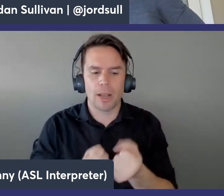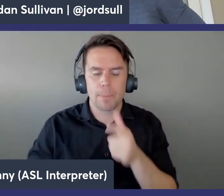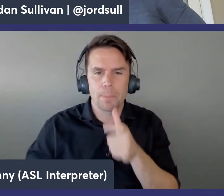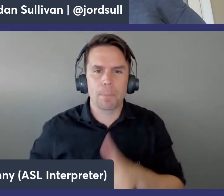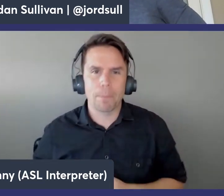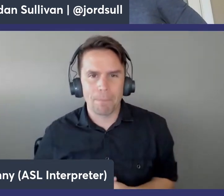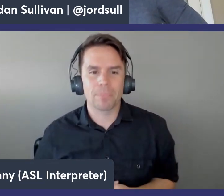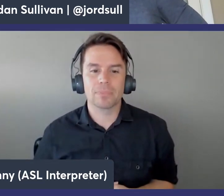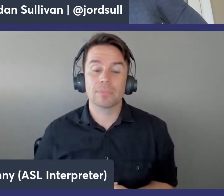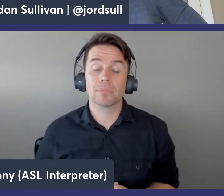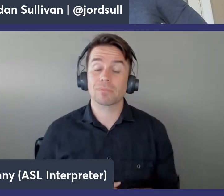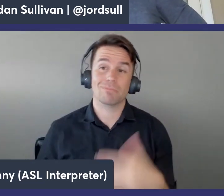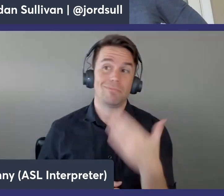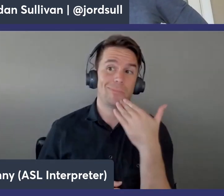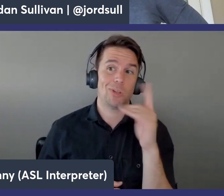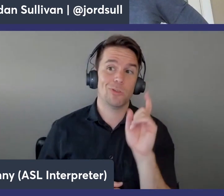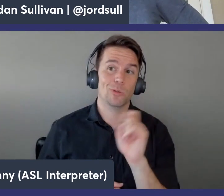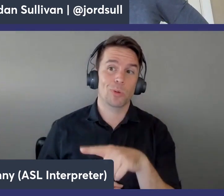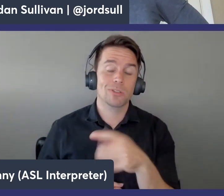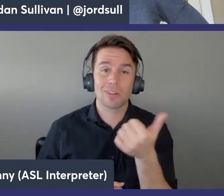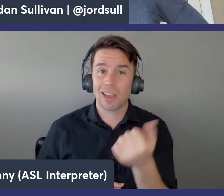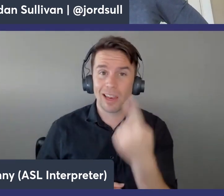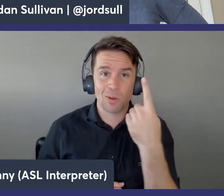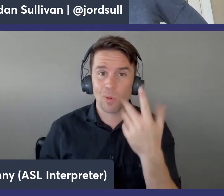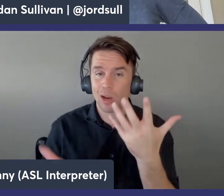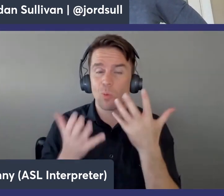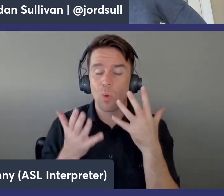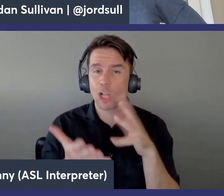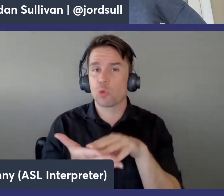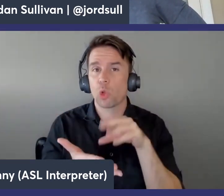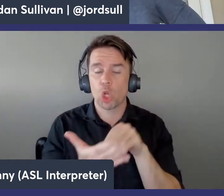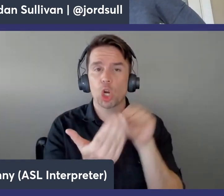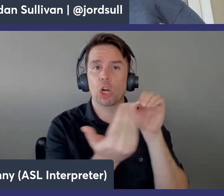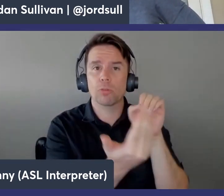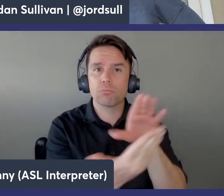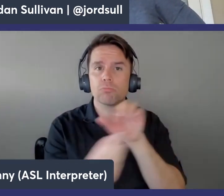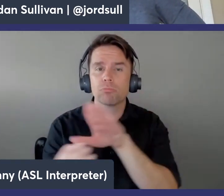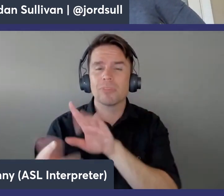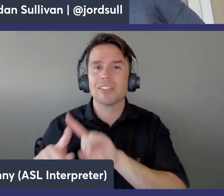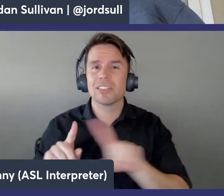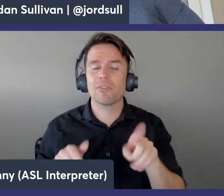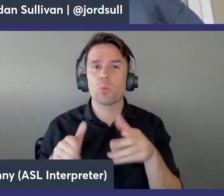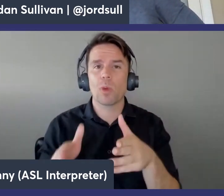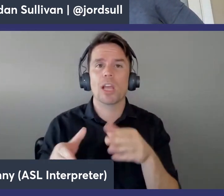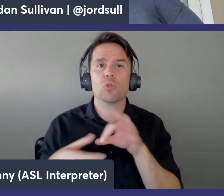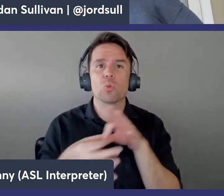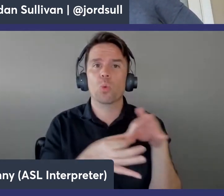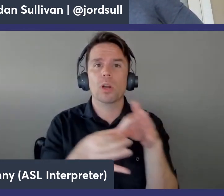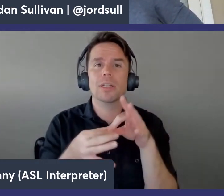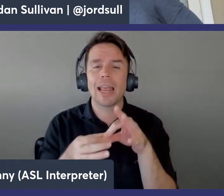Good question. So, anyone wanting to learn techniques for coordinating and orchestrating application workflows.